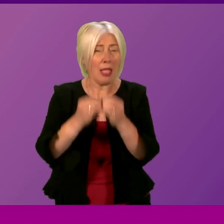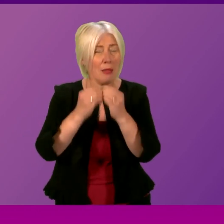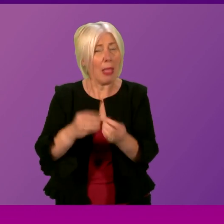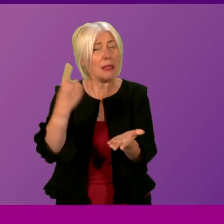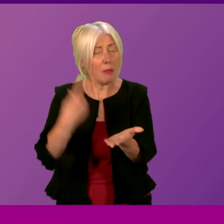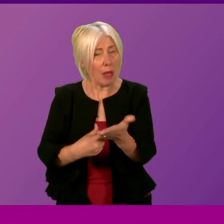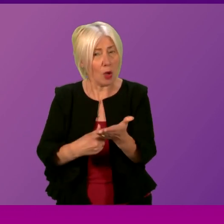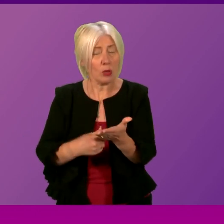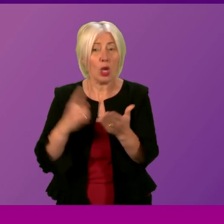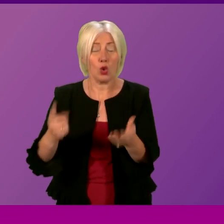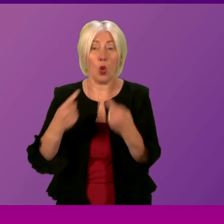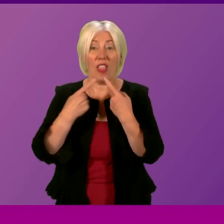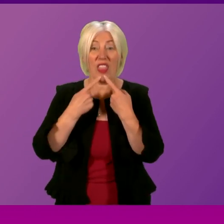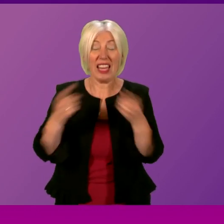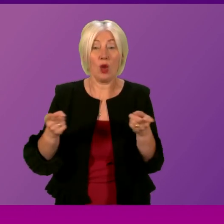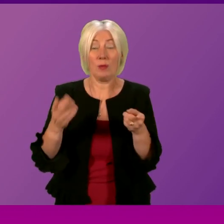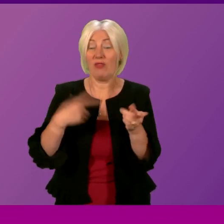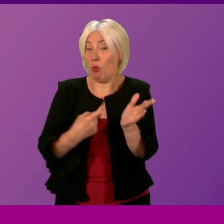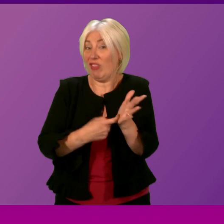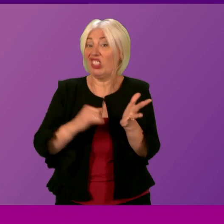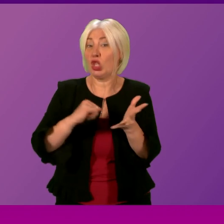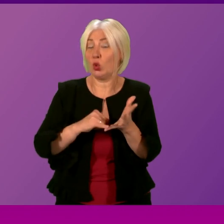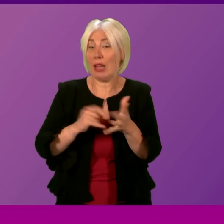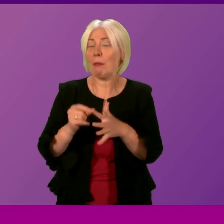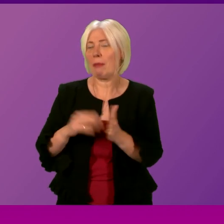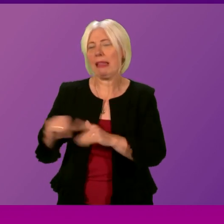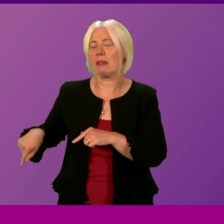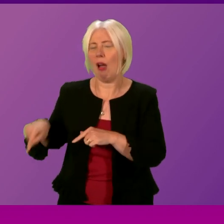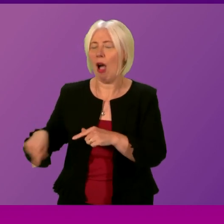The announcements by Rishi Sunak undermine all of that,